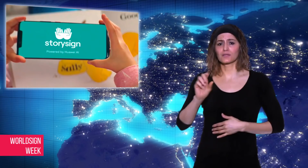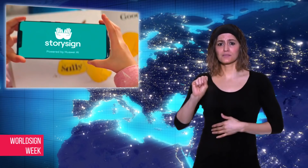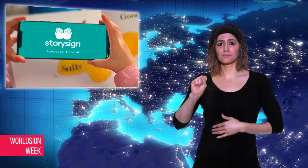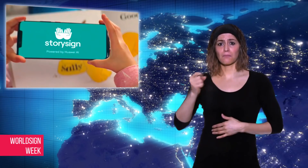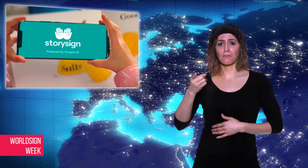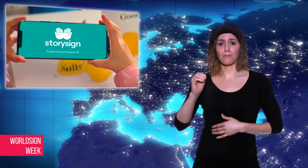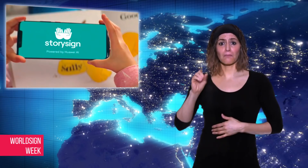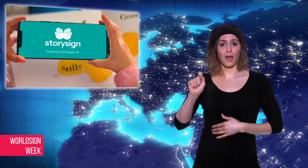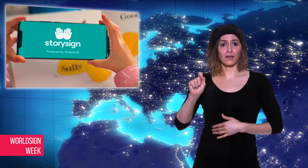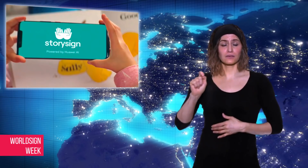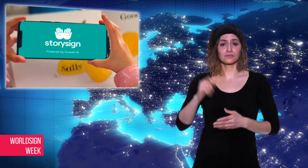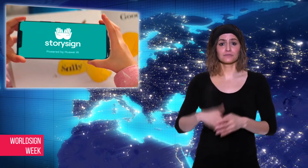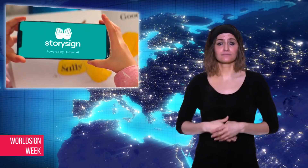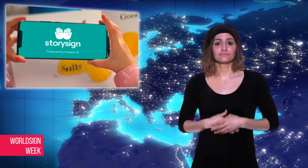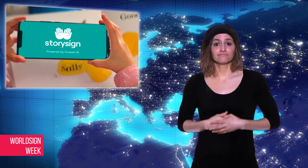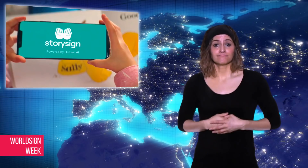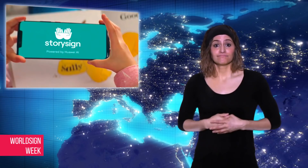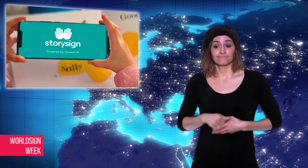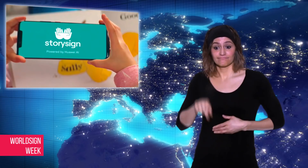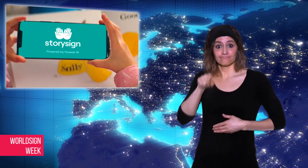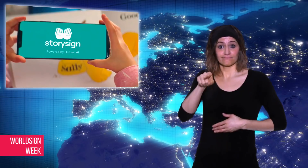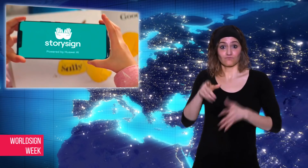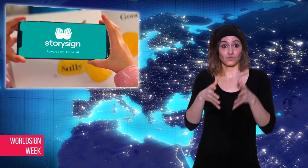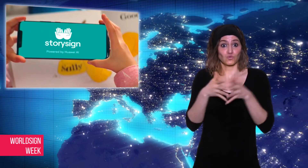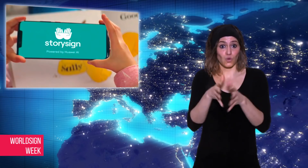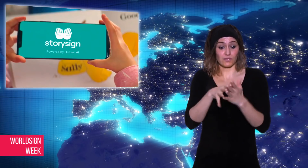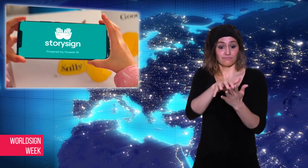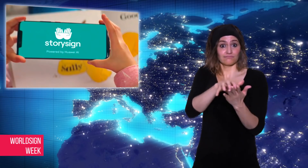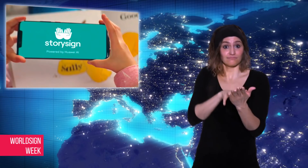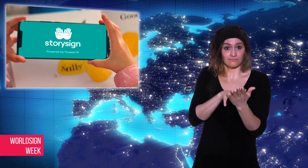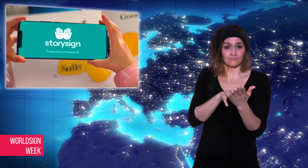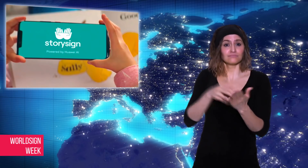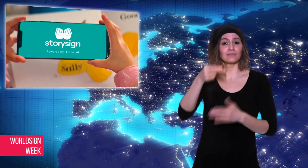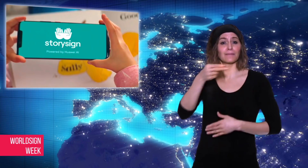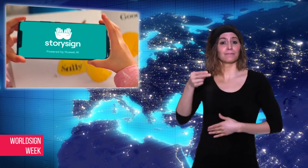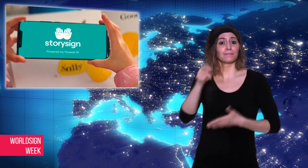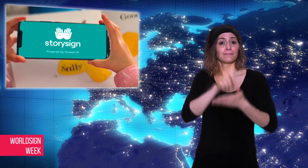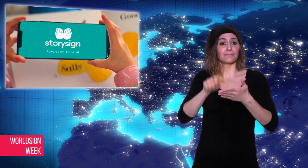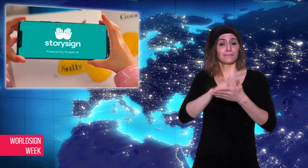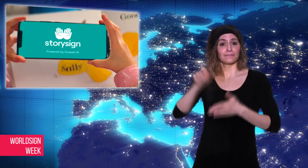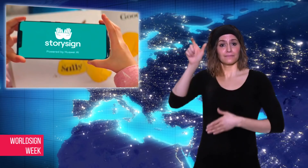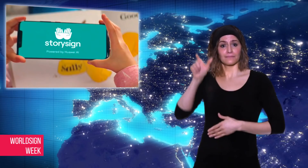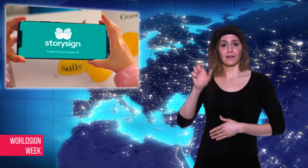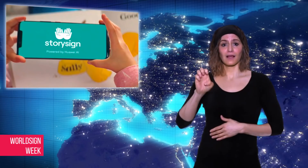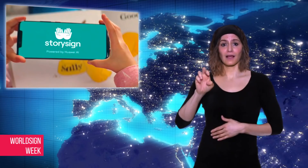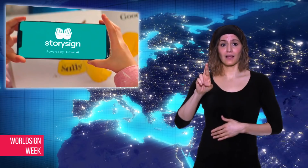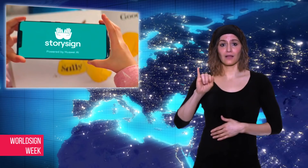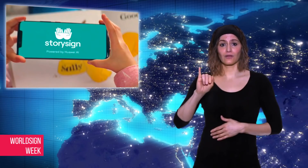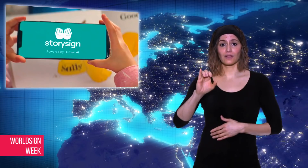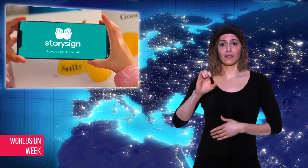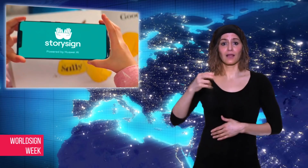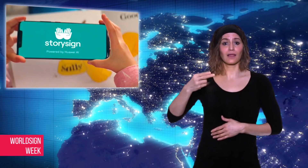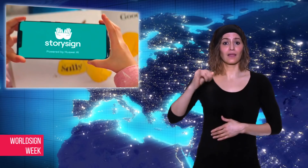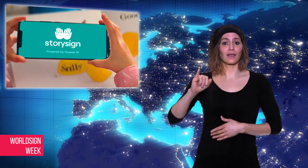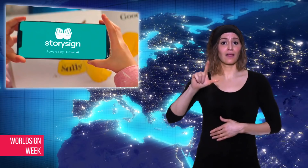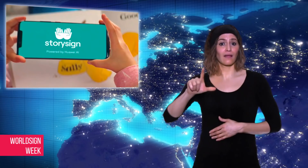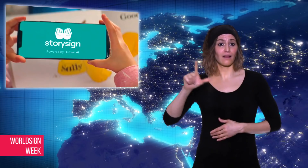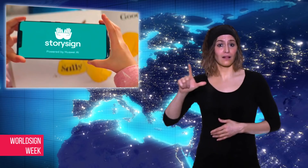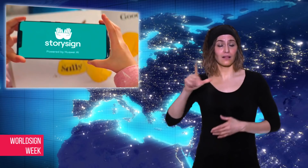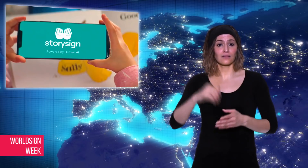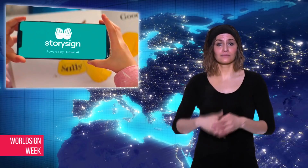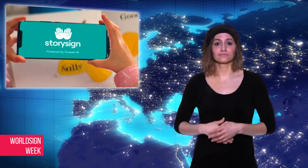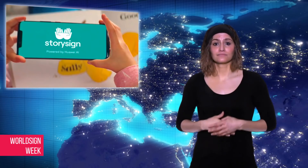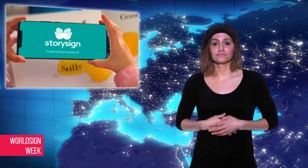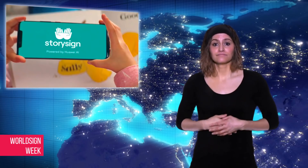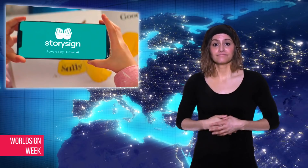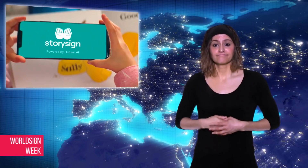Only the story, “Where’s Spot?” by Eric Hill is available for English users.